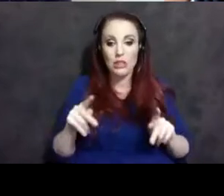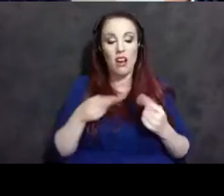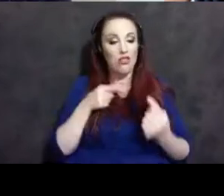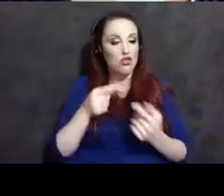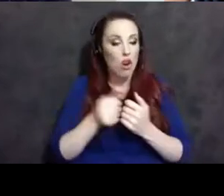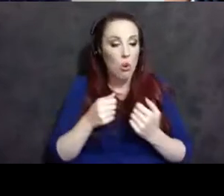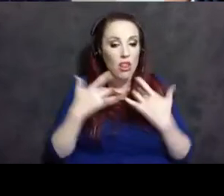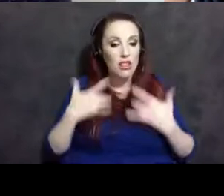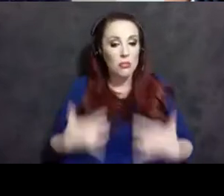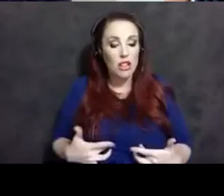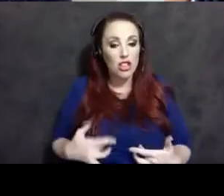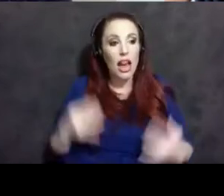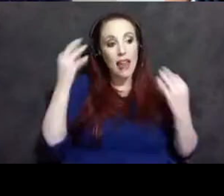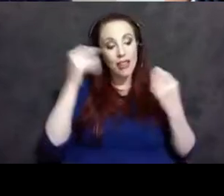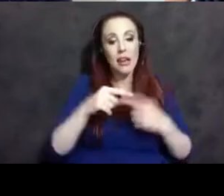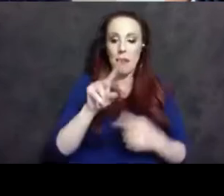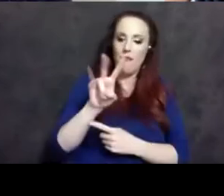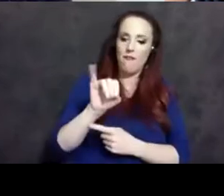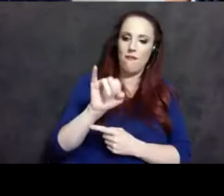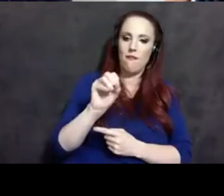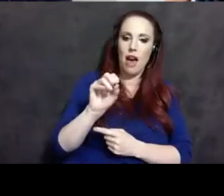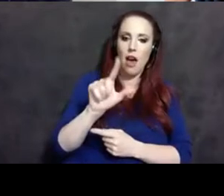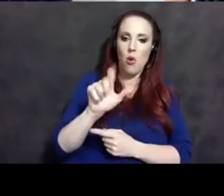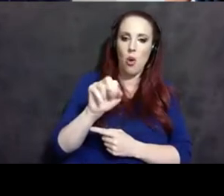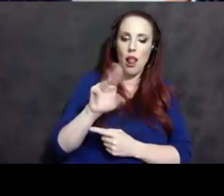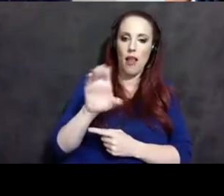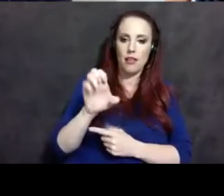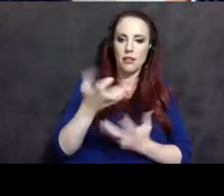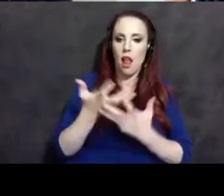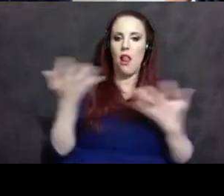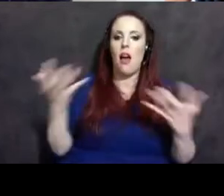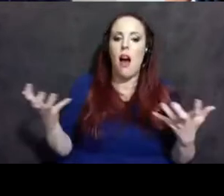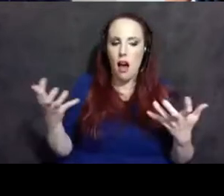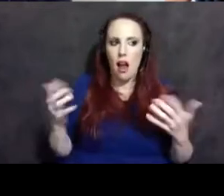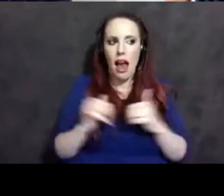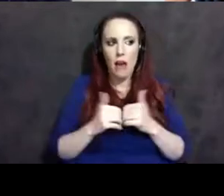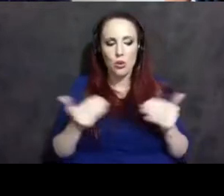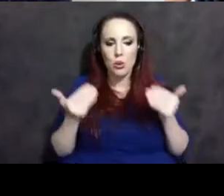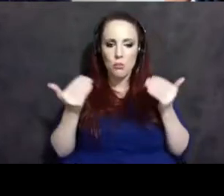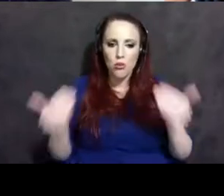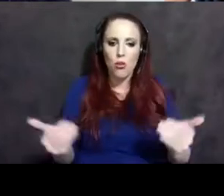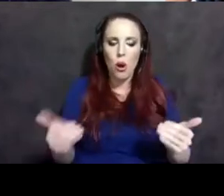I think about violence a lot. If this moment is about how do we move forward with less violence on black people, as defined